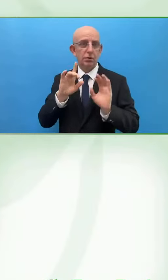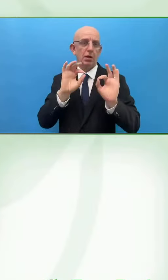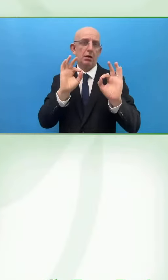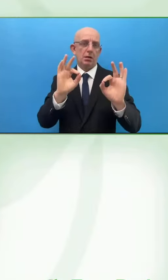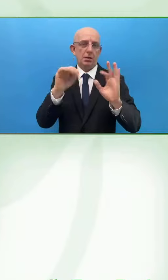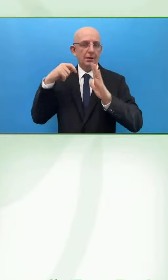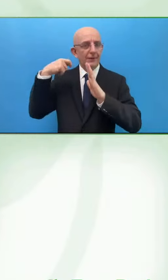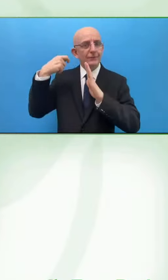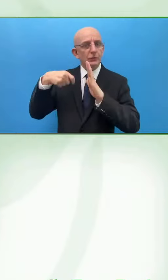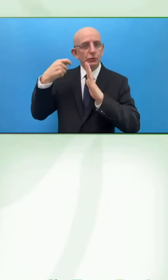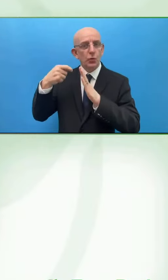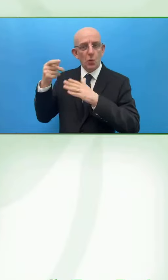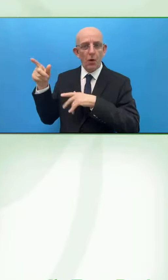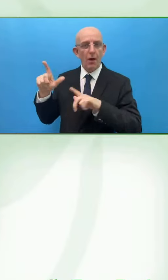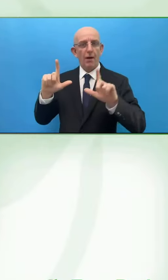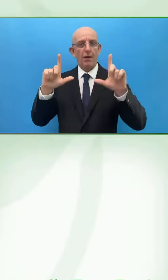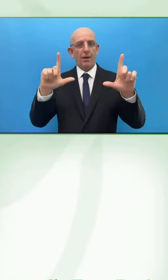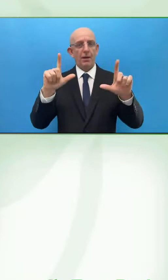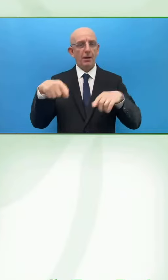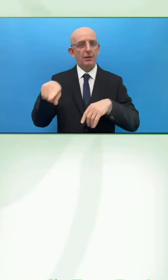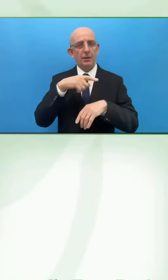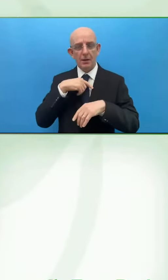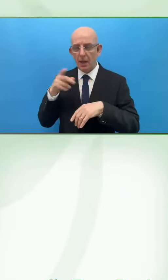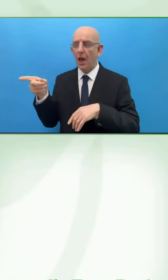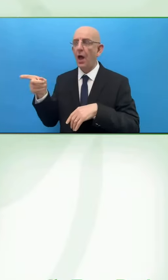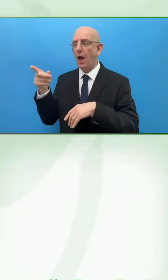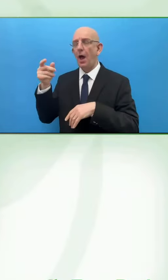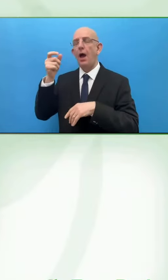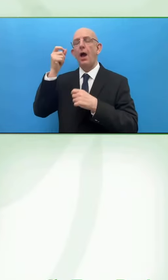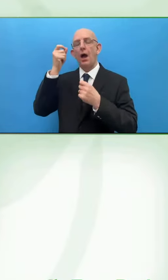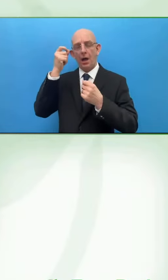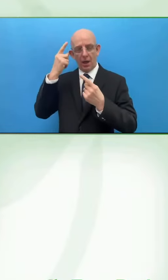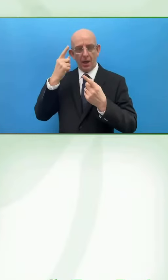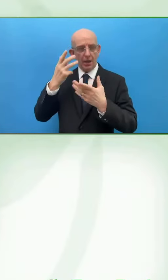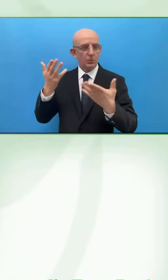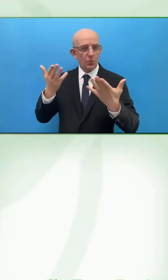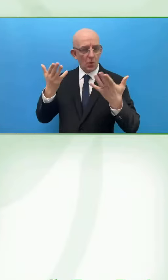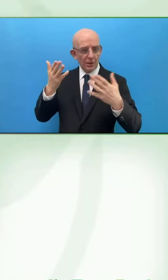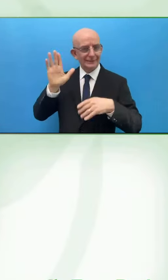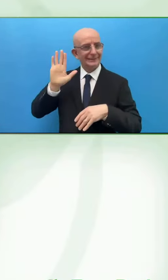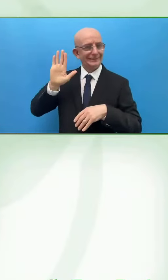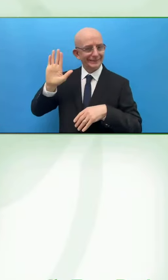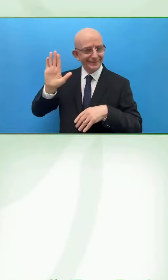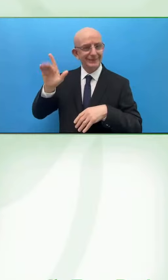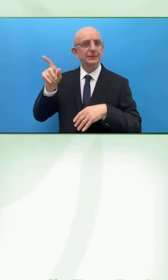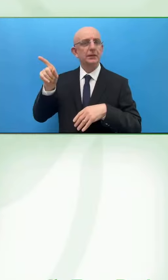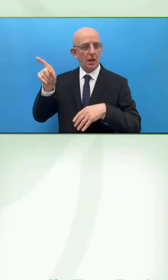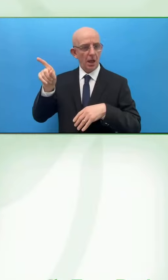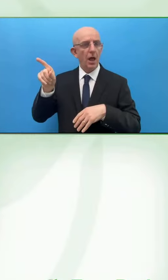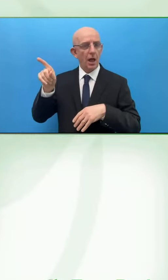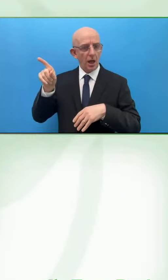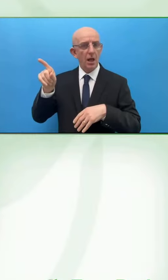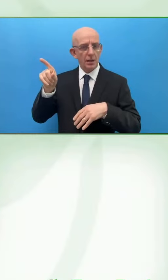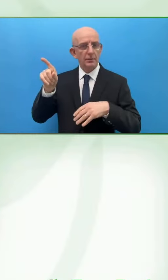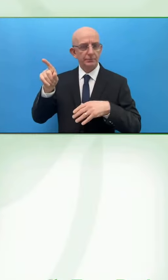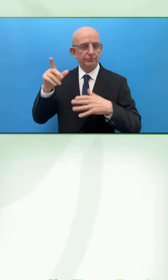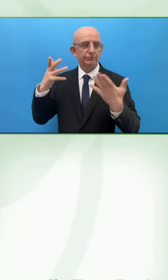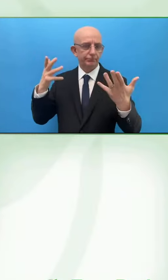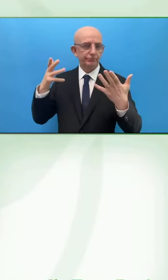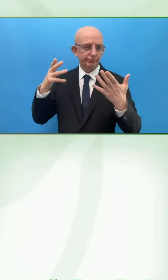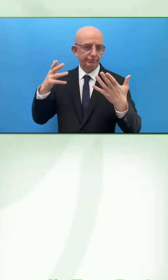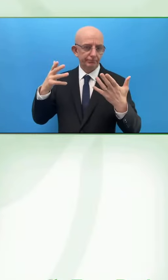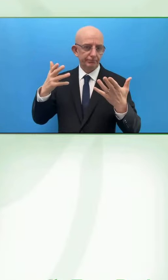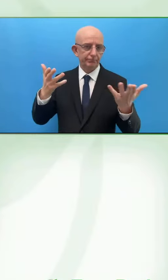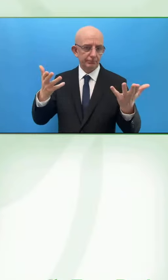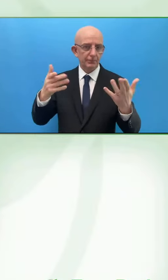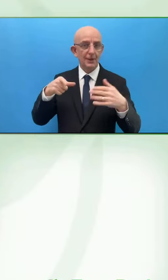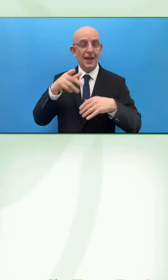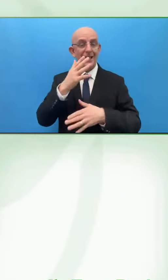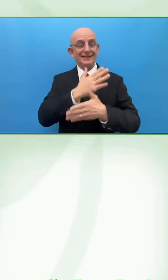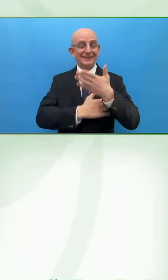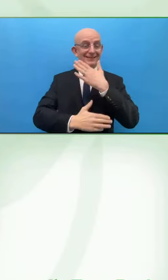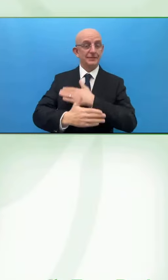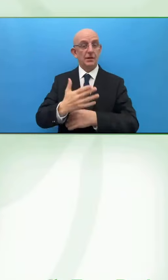I like to request the founder of EnAble India to come and receive award on behalf of Rigzin